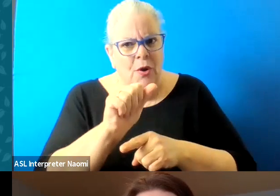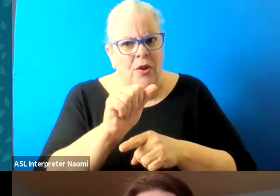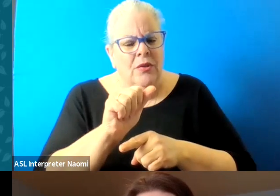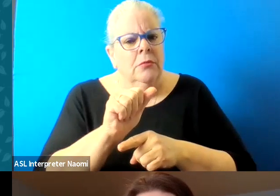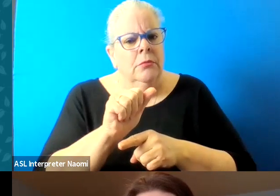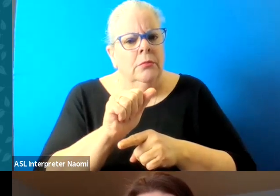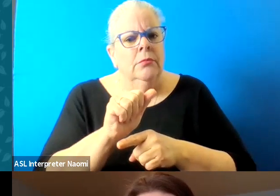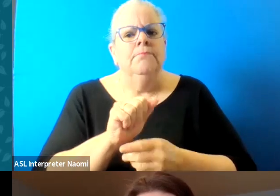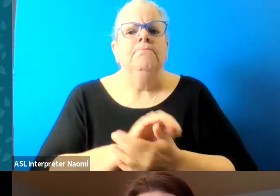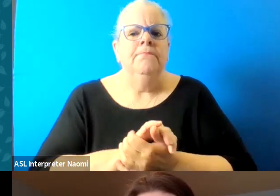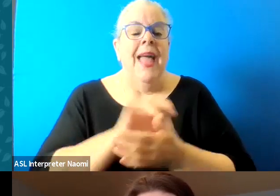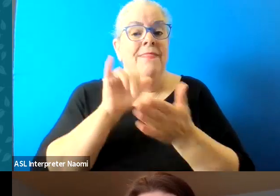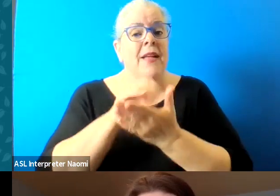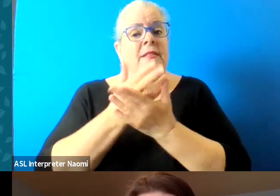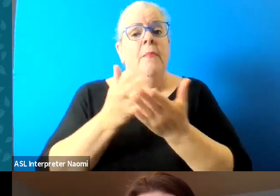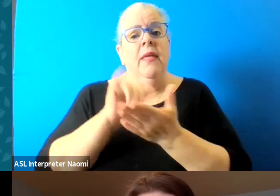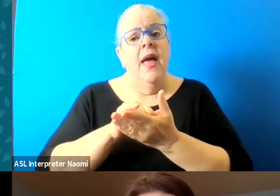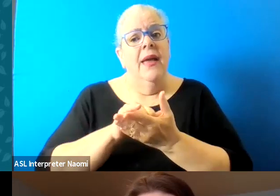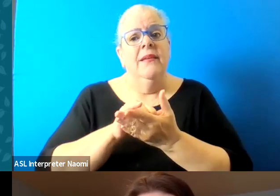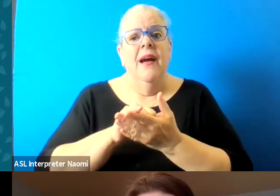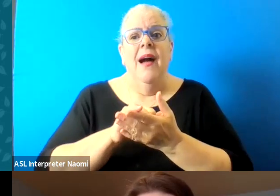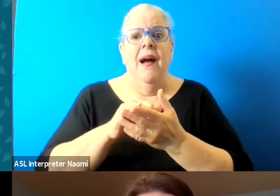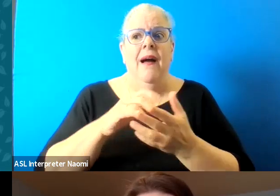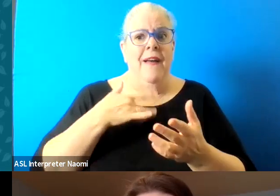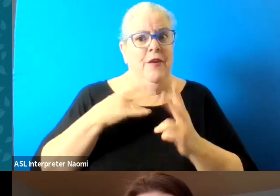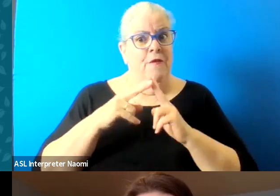And that's something that I feel really strongly about.